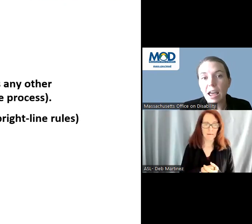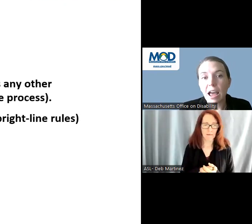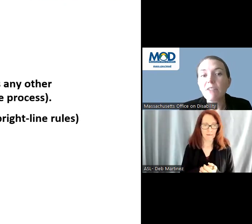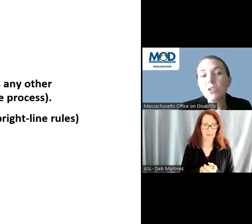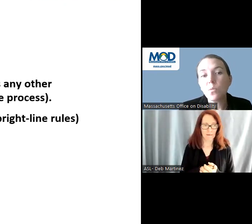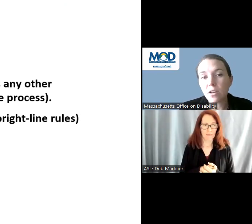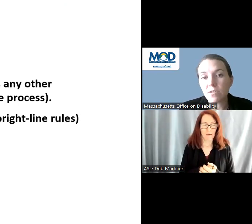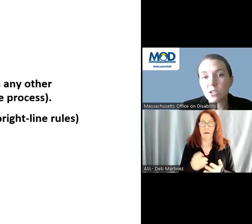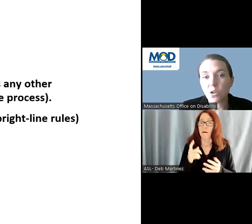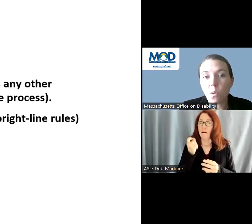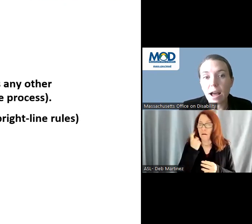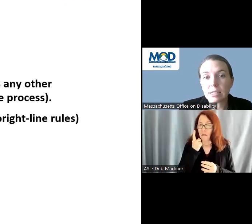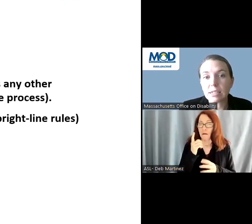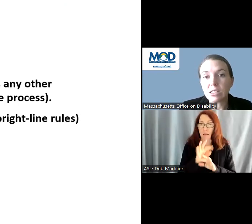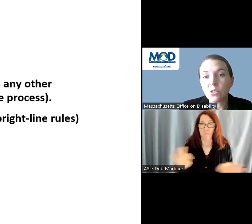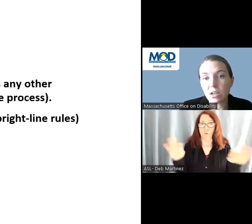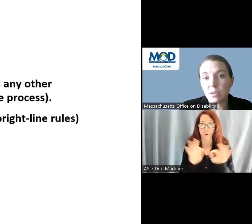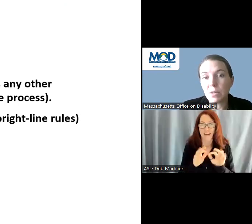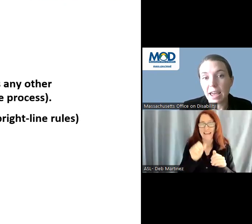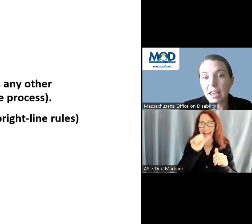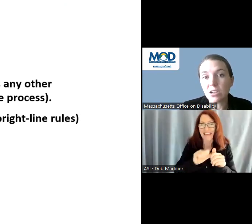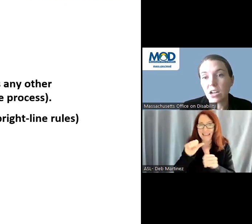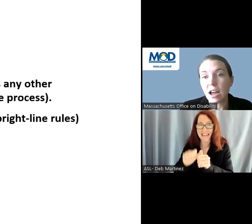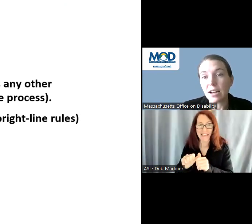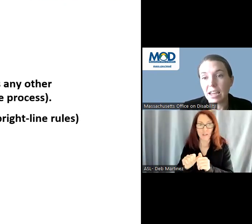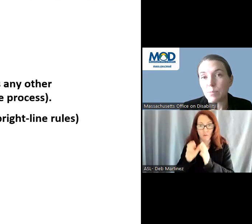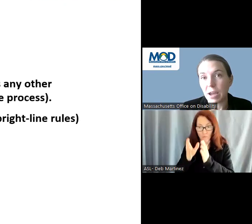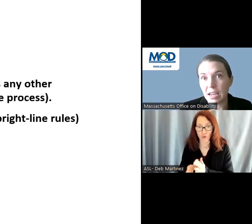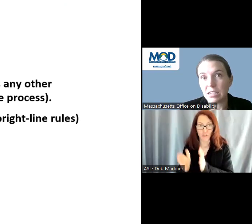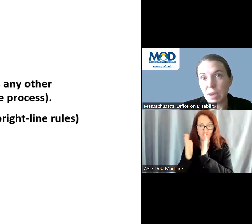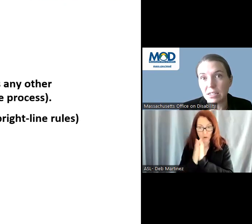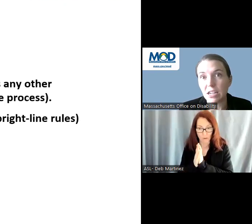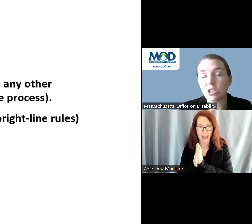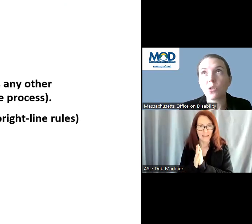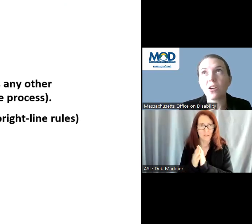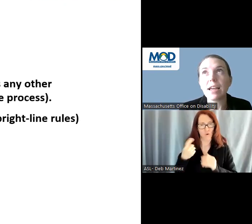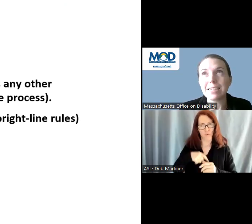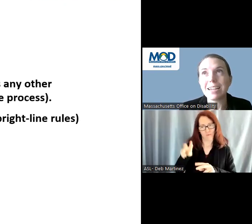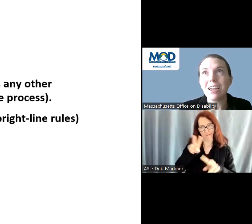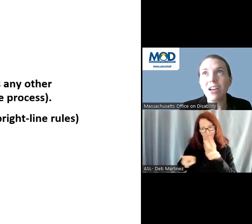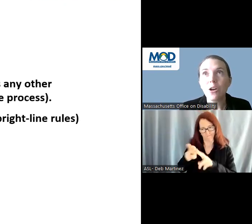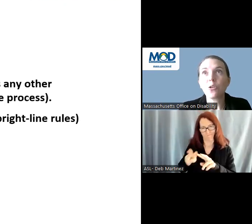every one of these requests is going to be handled on a case-by-case basis so there isn't